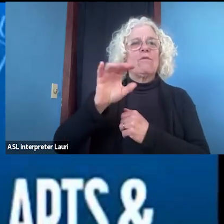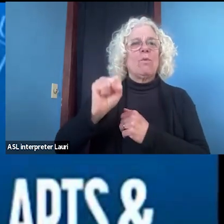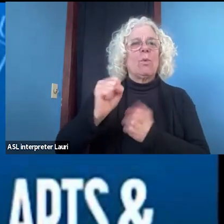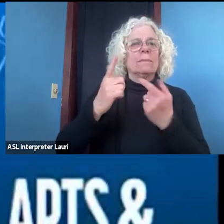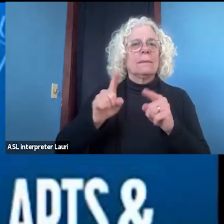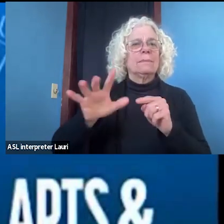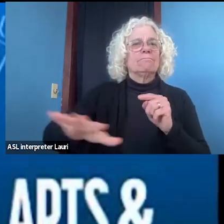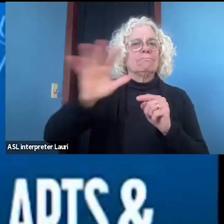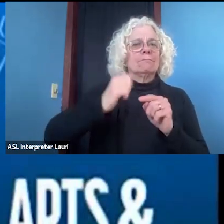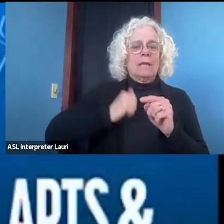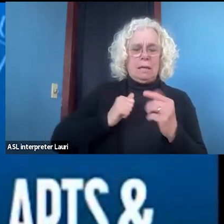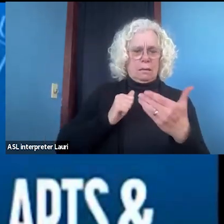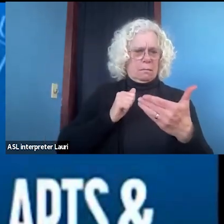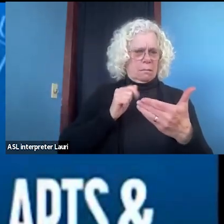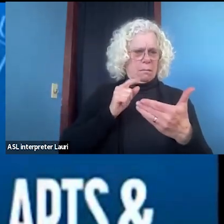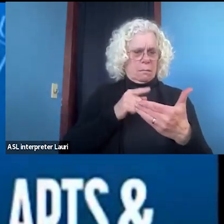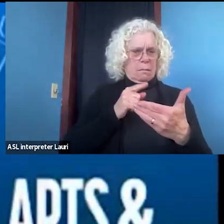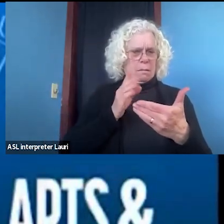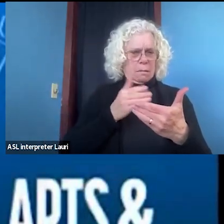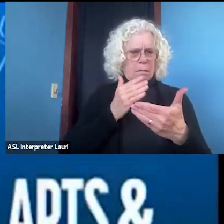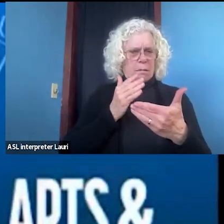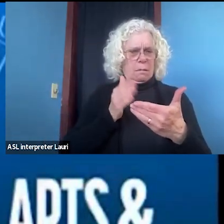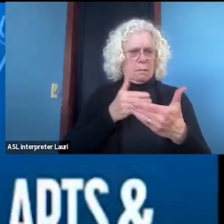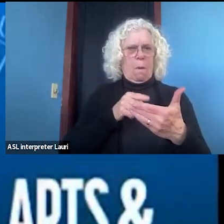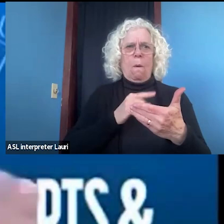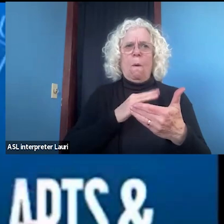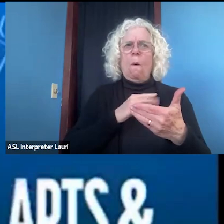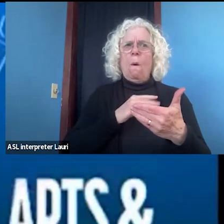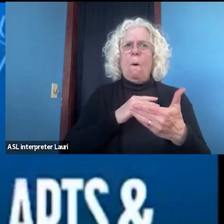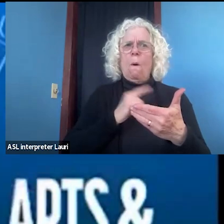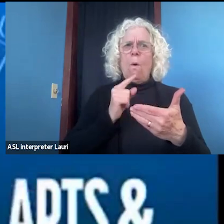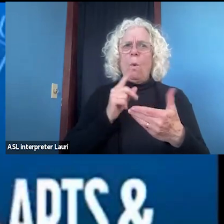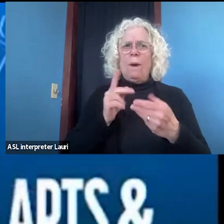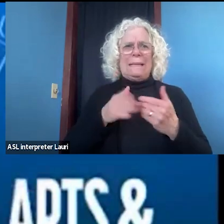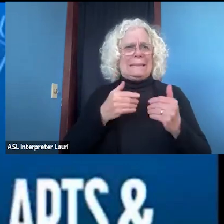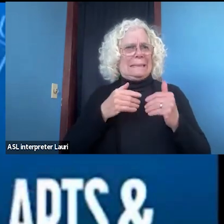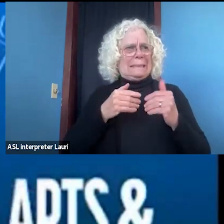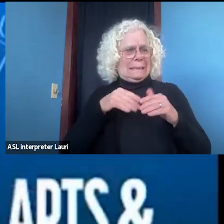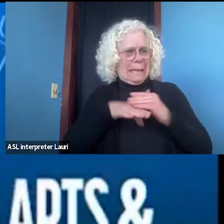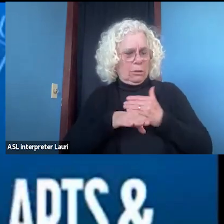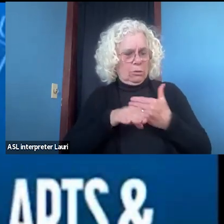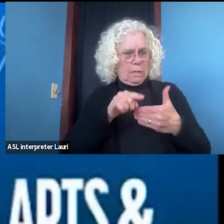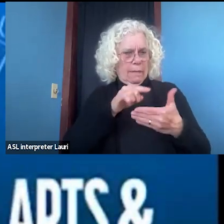And we looked at it and we were just so impressed at how this one point of entry, you know, could just lead us to so much information.